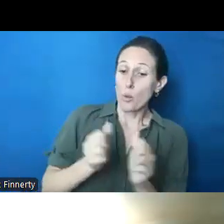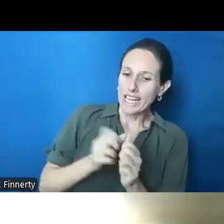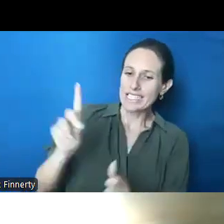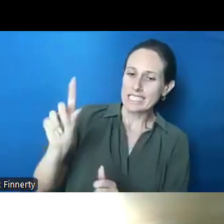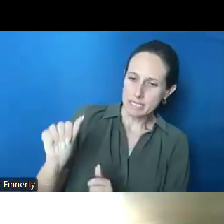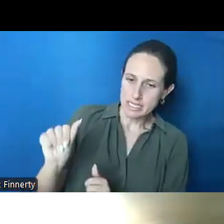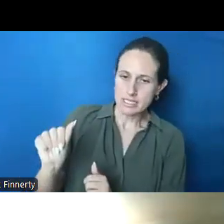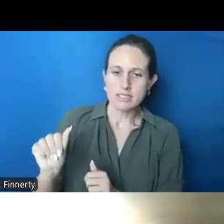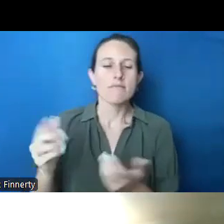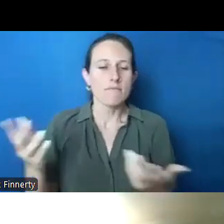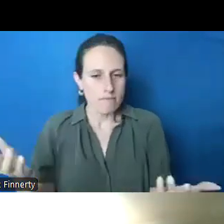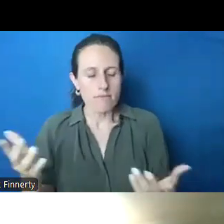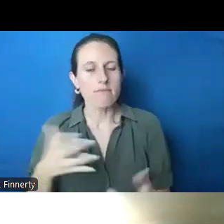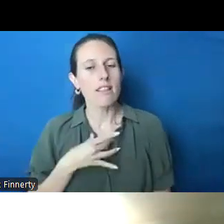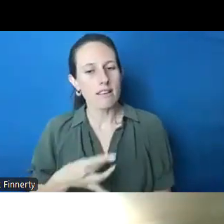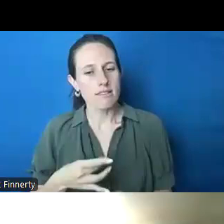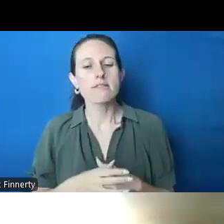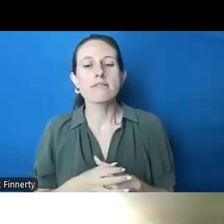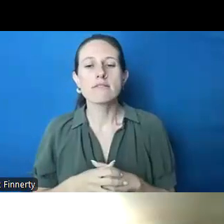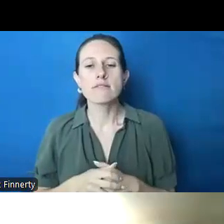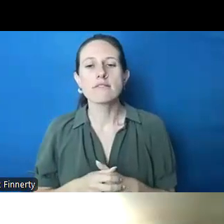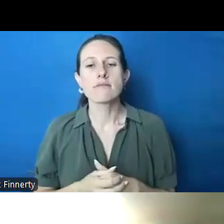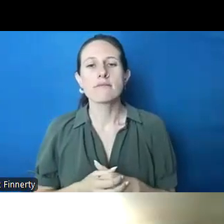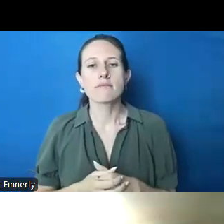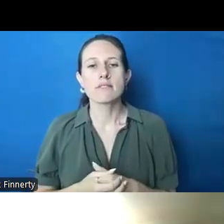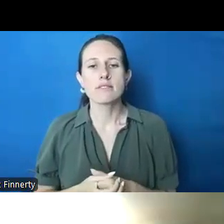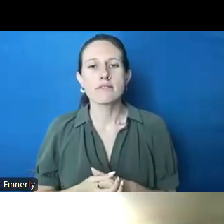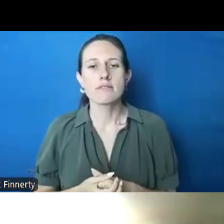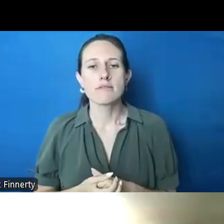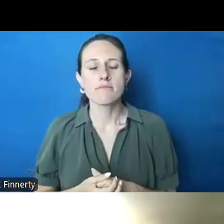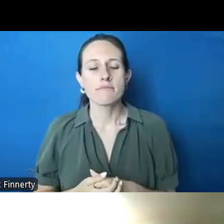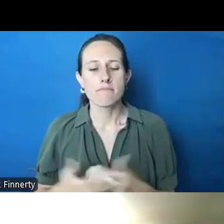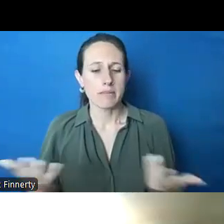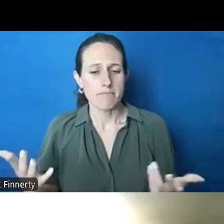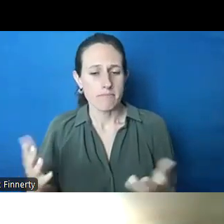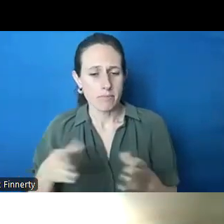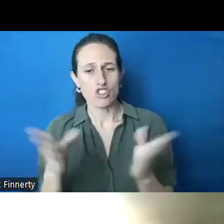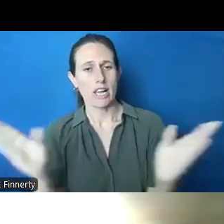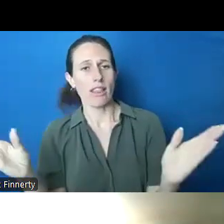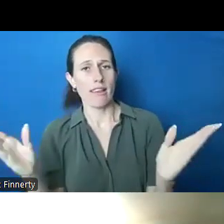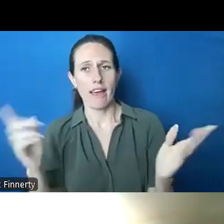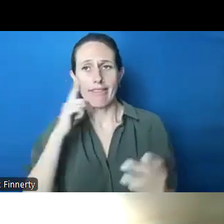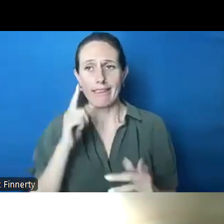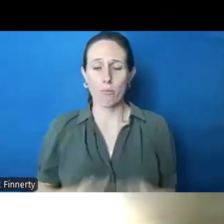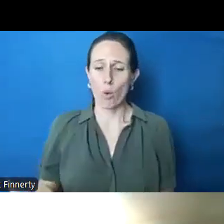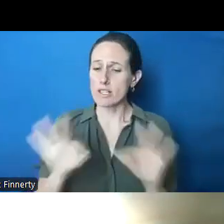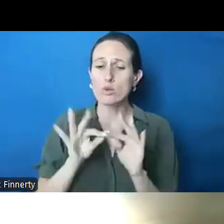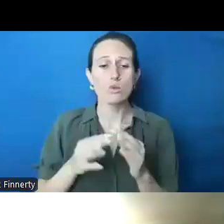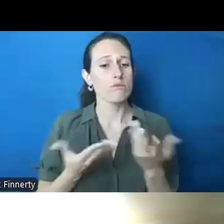think talking about the ADA and about disability awareness I think it's important for people to be comfortable with whatever